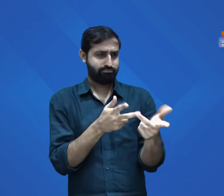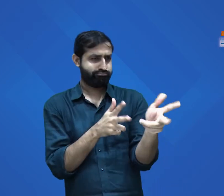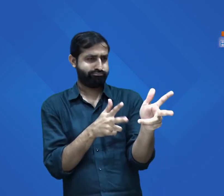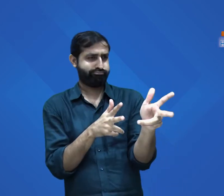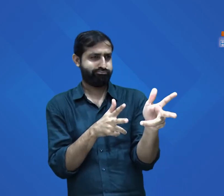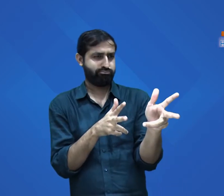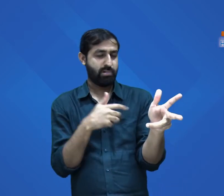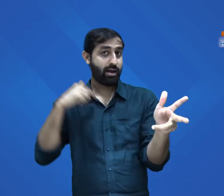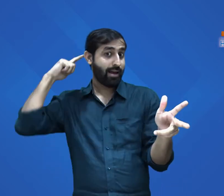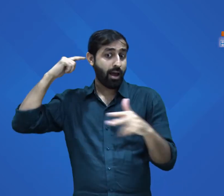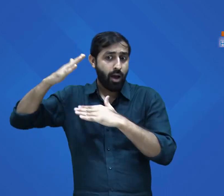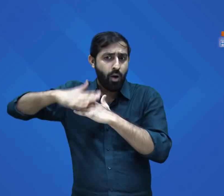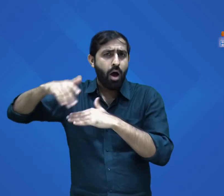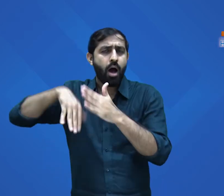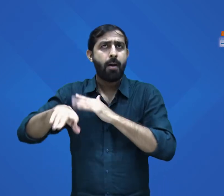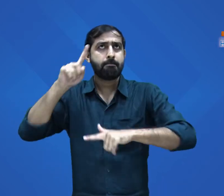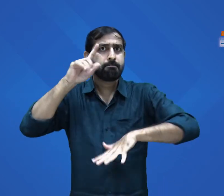or we are engaged in conversation with other people.